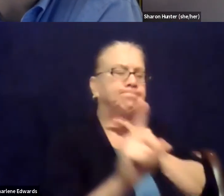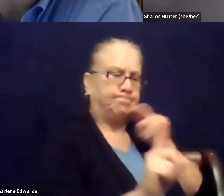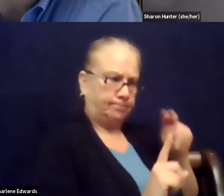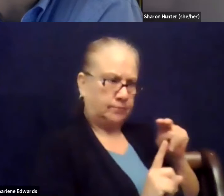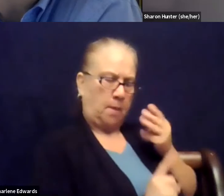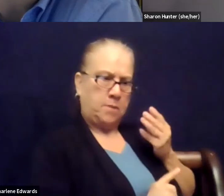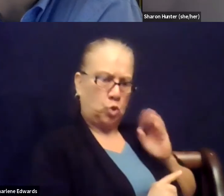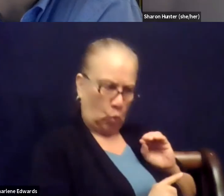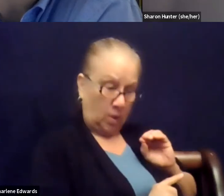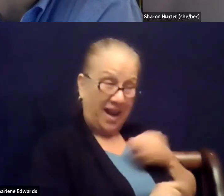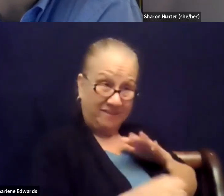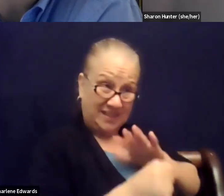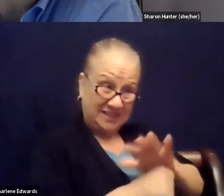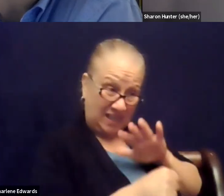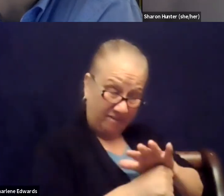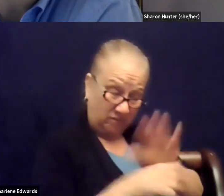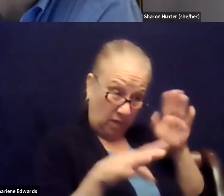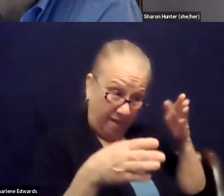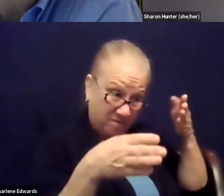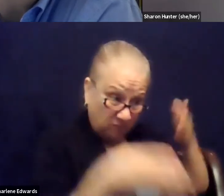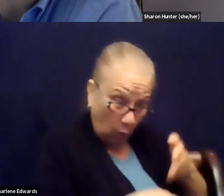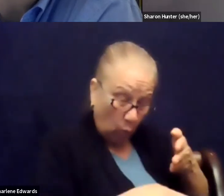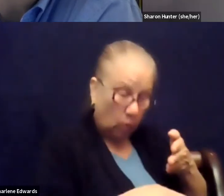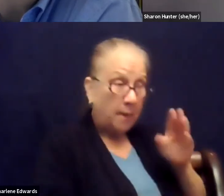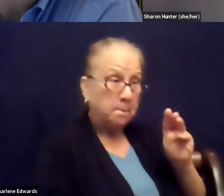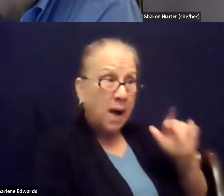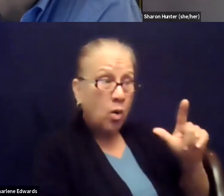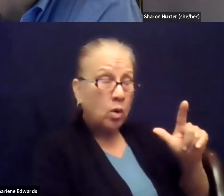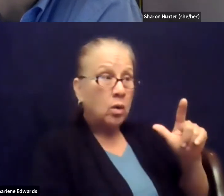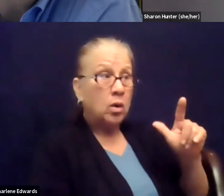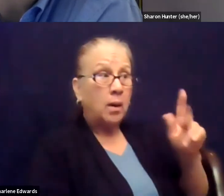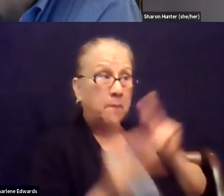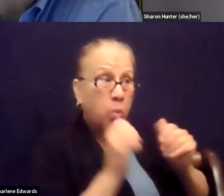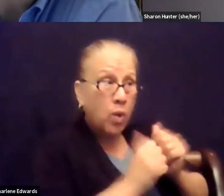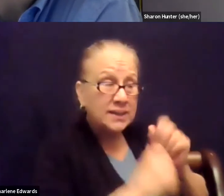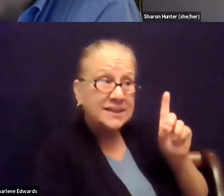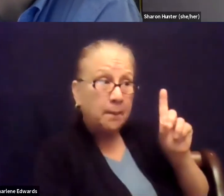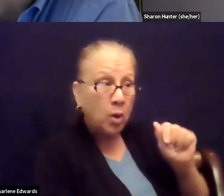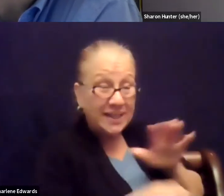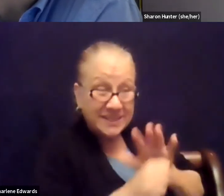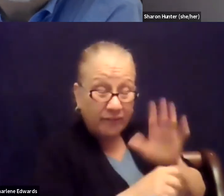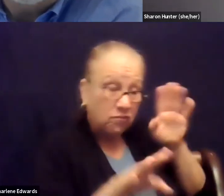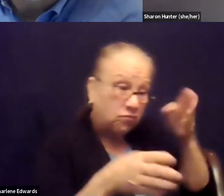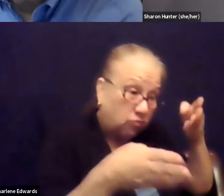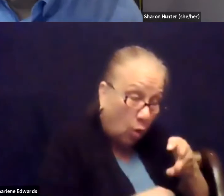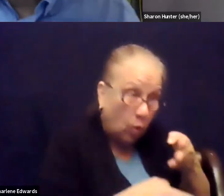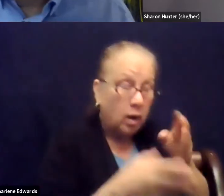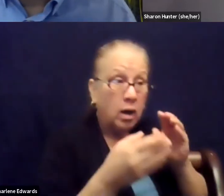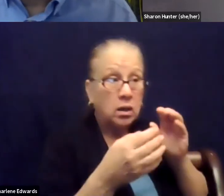is there enough focus on people with disabilities, or making things accessible, do you see that as